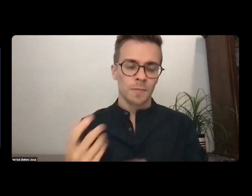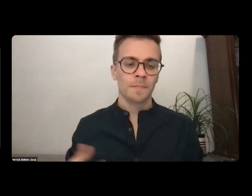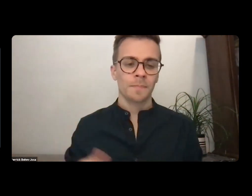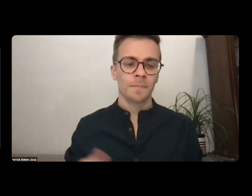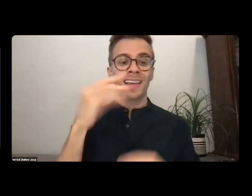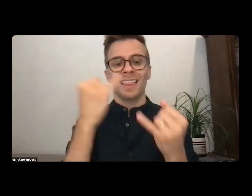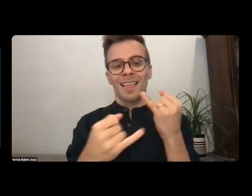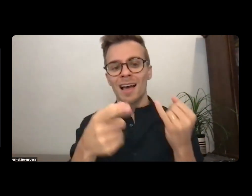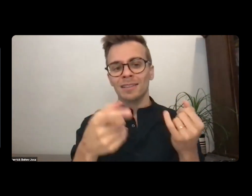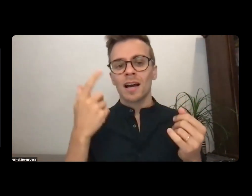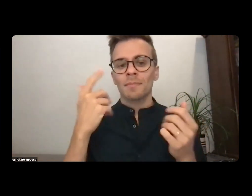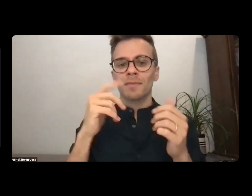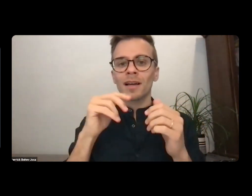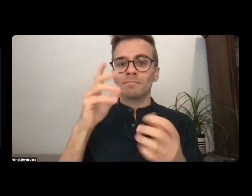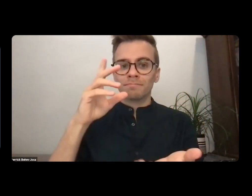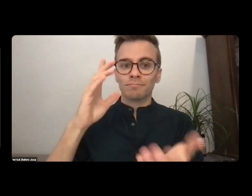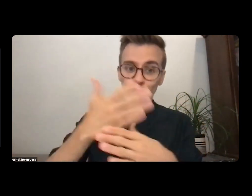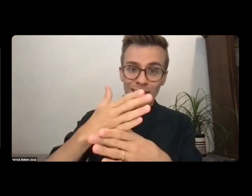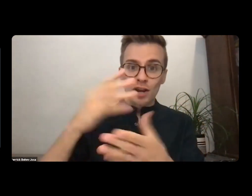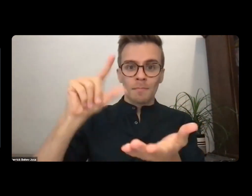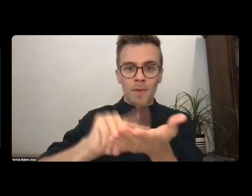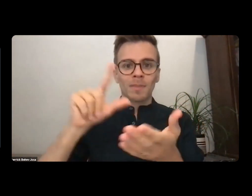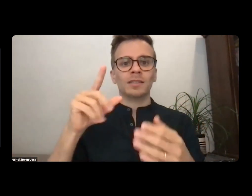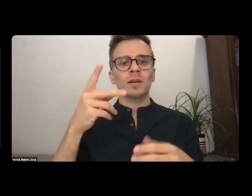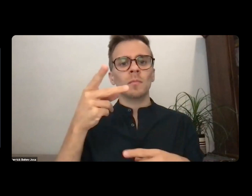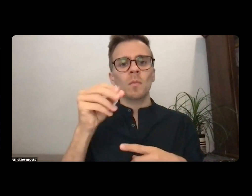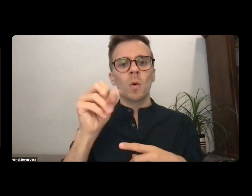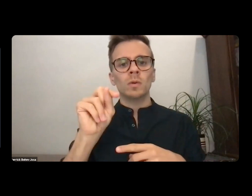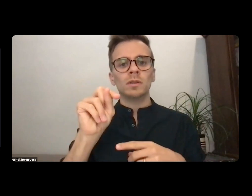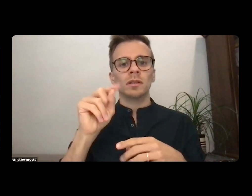environment. So really we just need to demand more of our city.